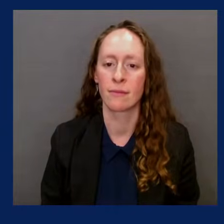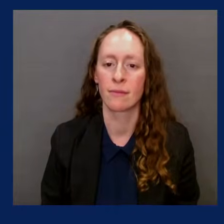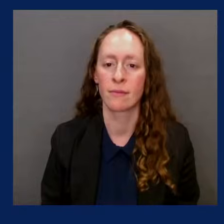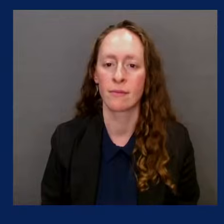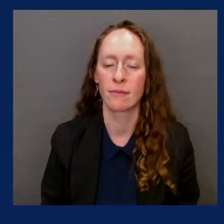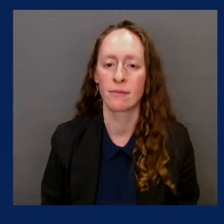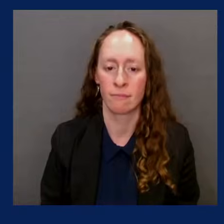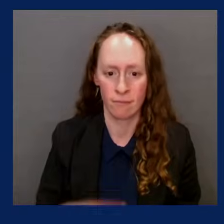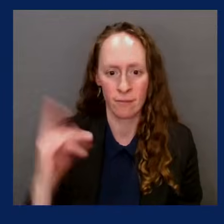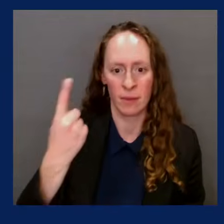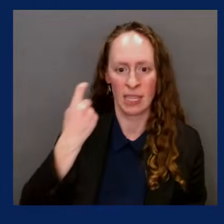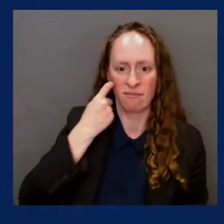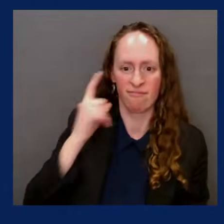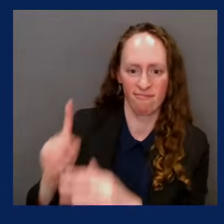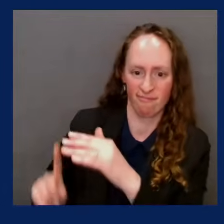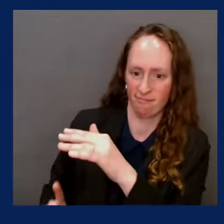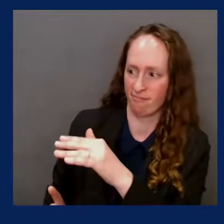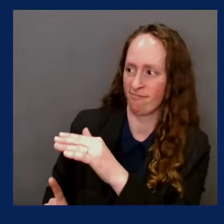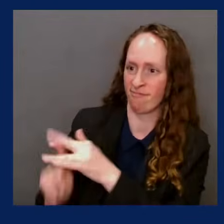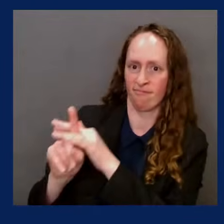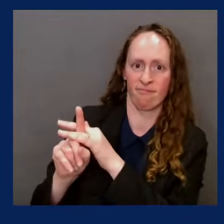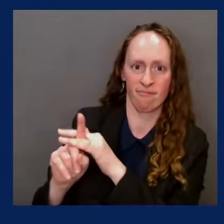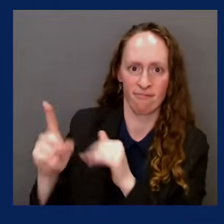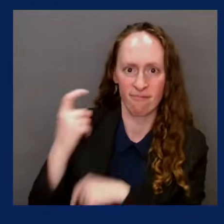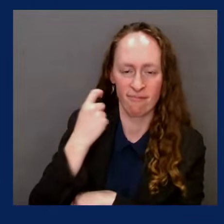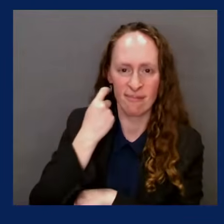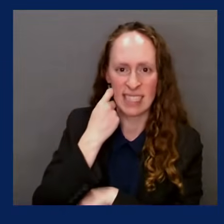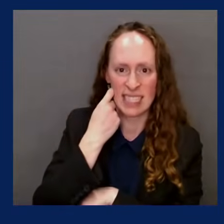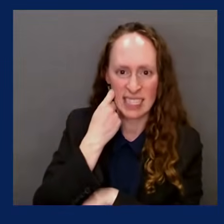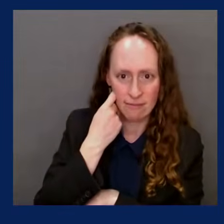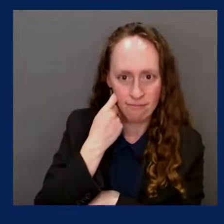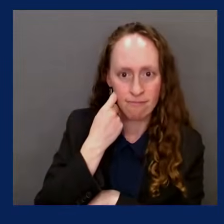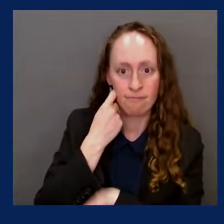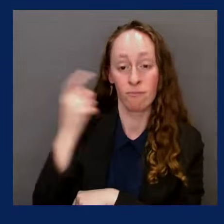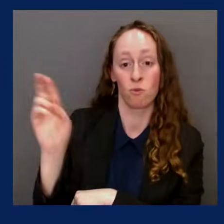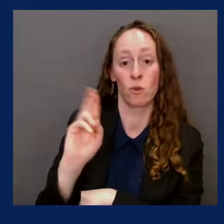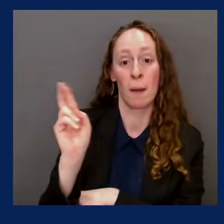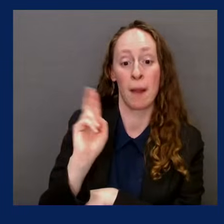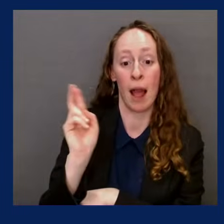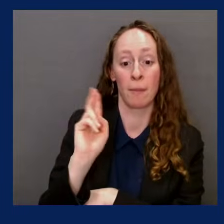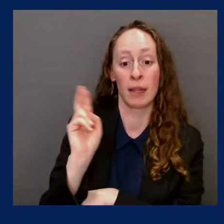House Republicans just elected Mike Johnson of Louisiana as the Speaker of the House.